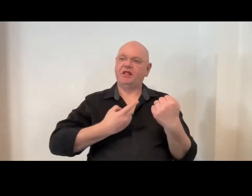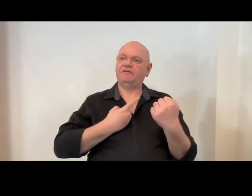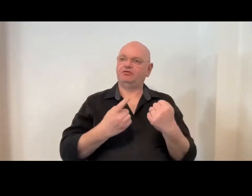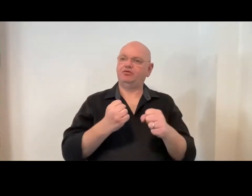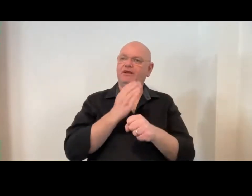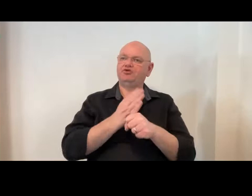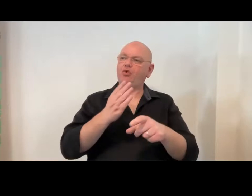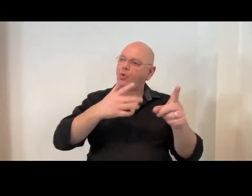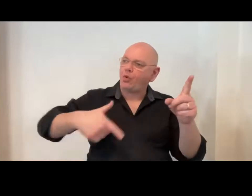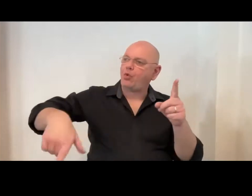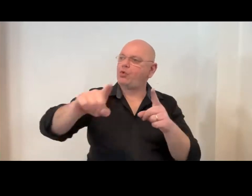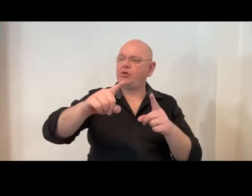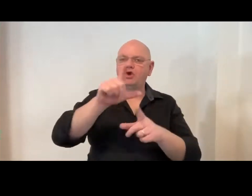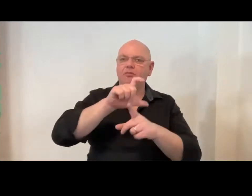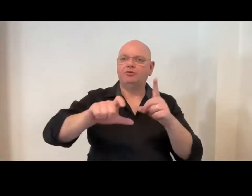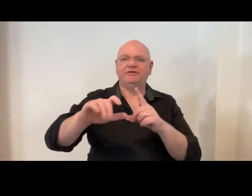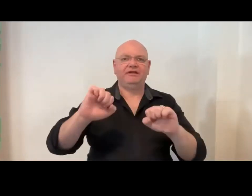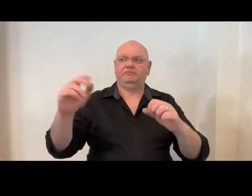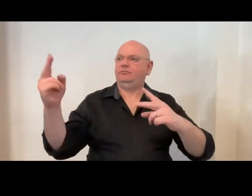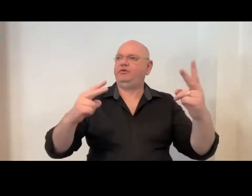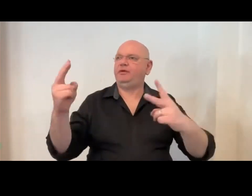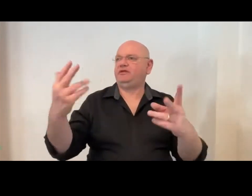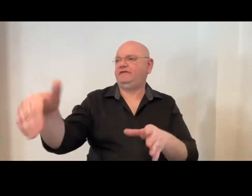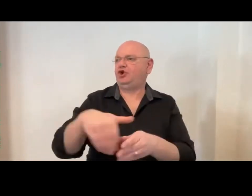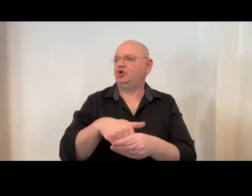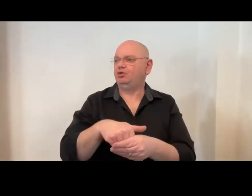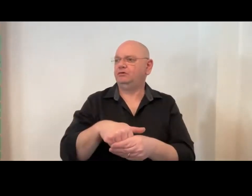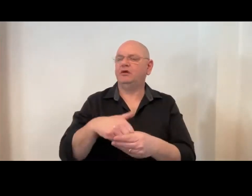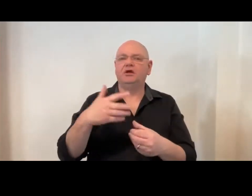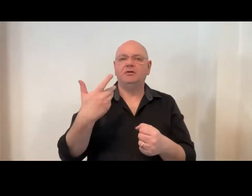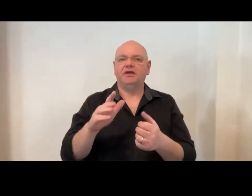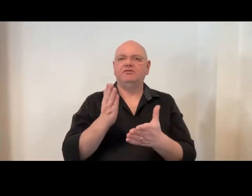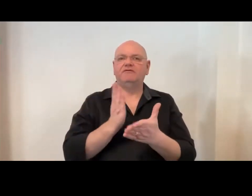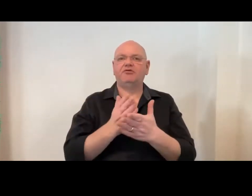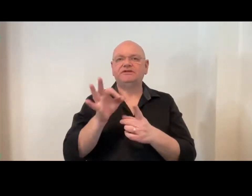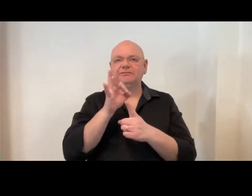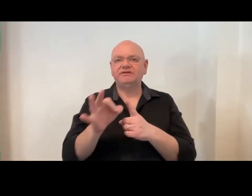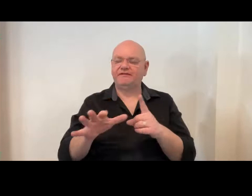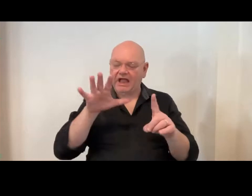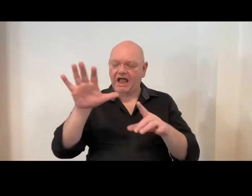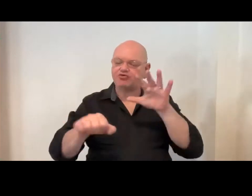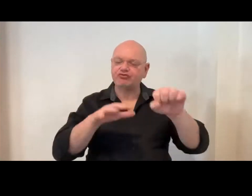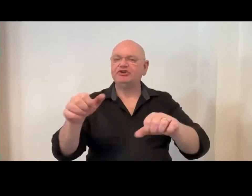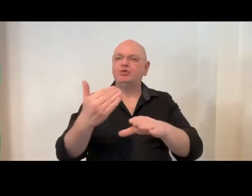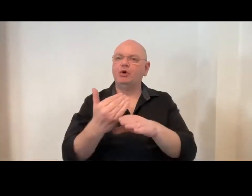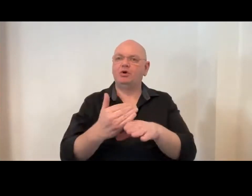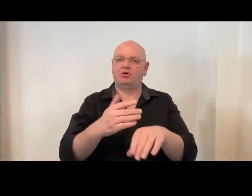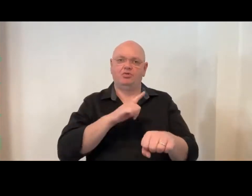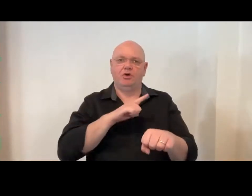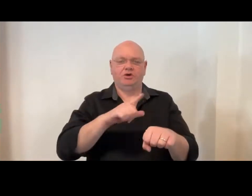Thank you very much for feeding those through, and to acknowledge we have a team behind us supporting this